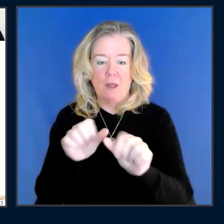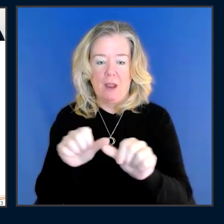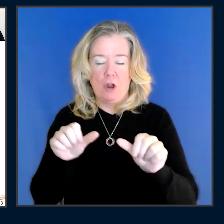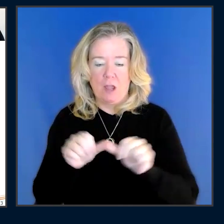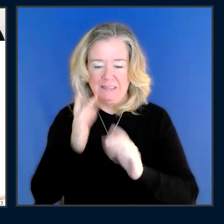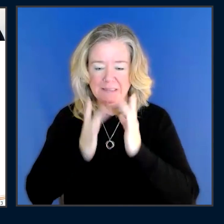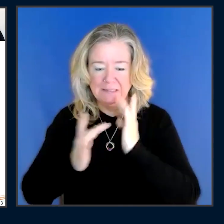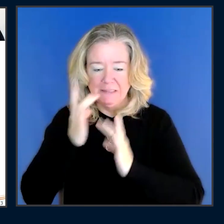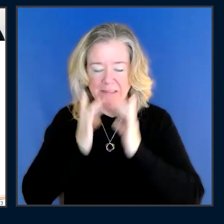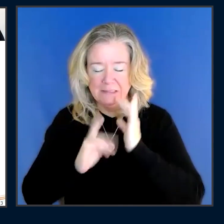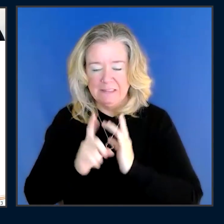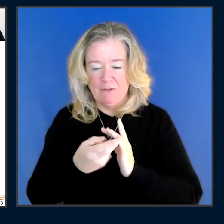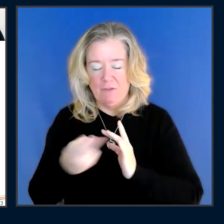is a critical area of shortage.